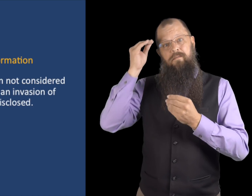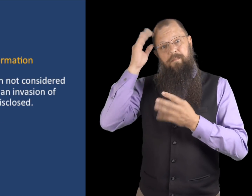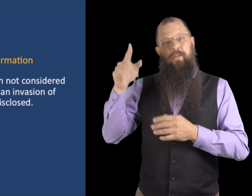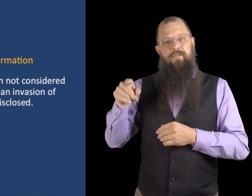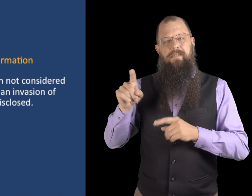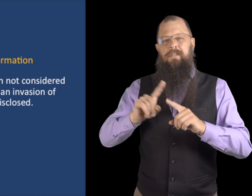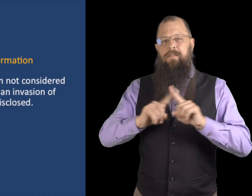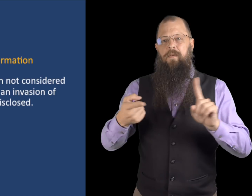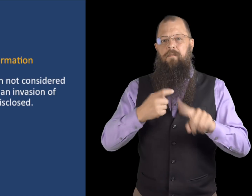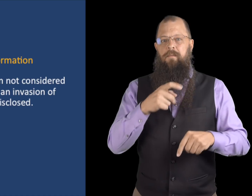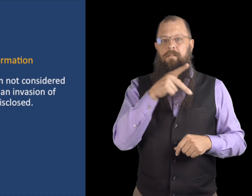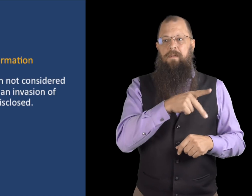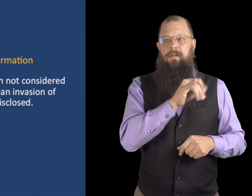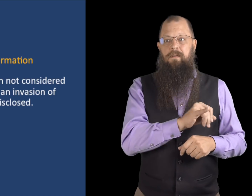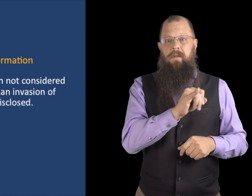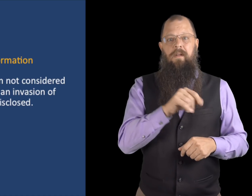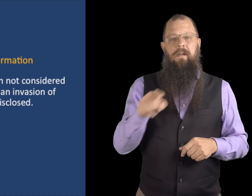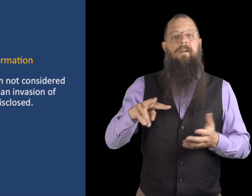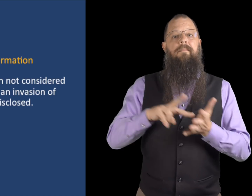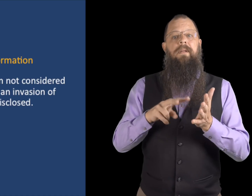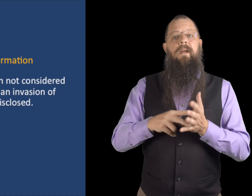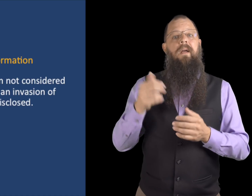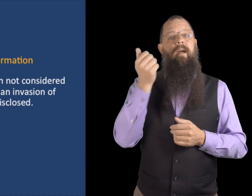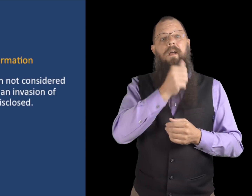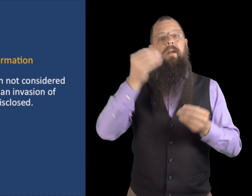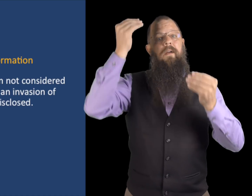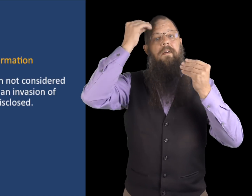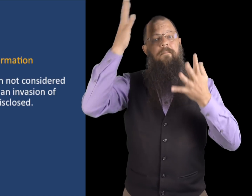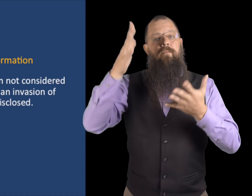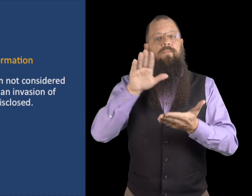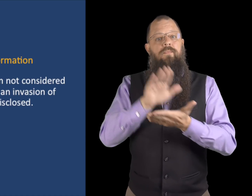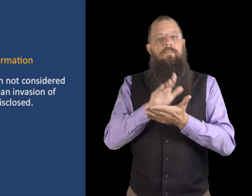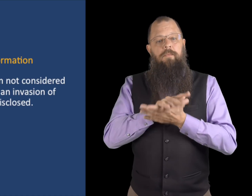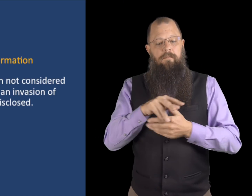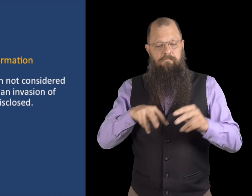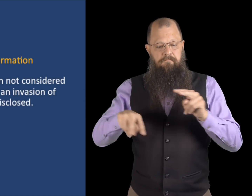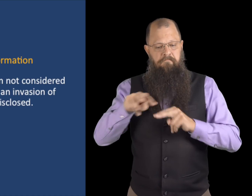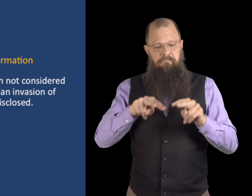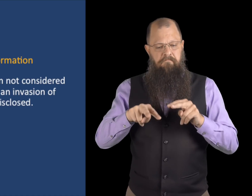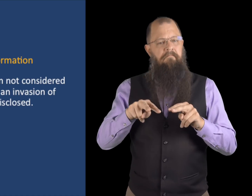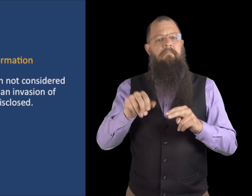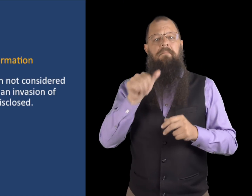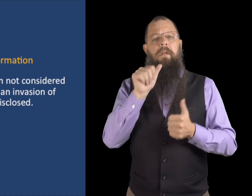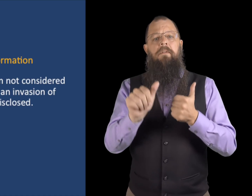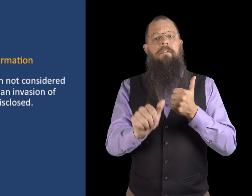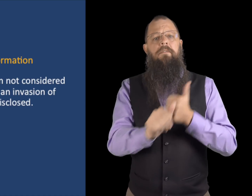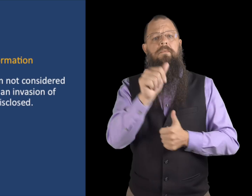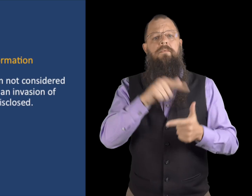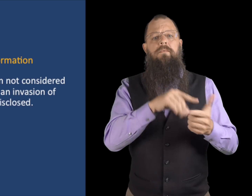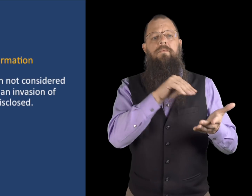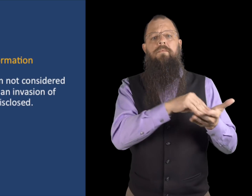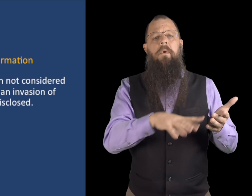Directory information is different from PII in that it is information that is